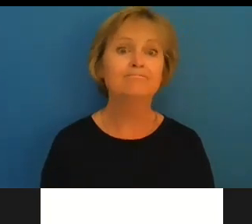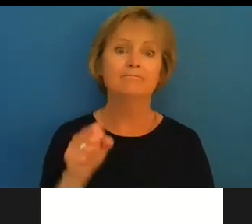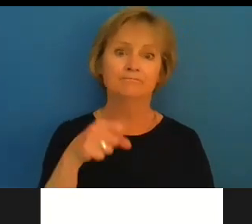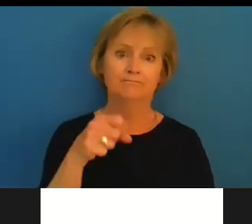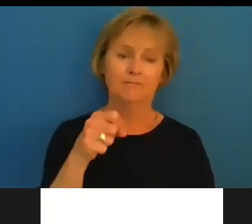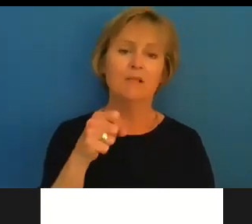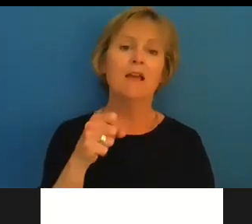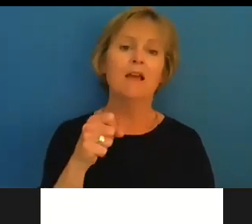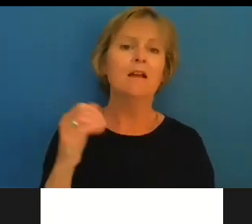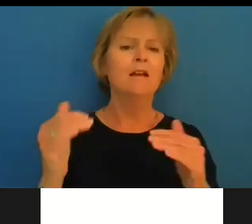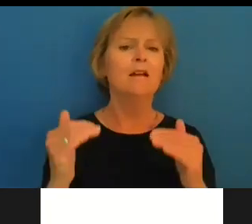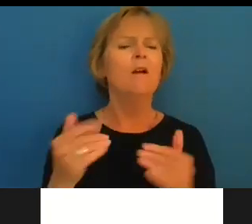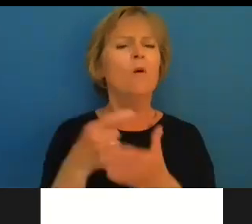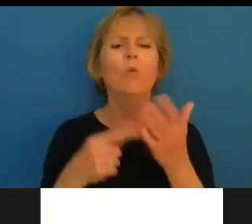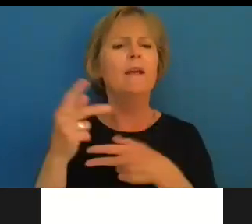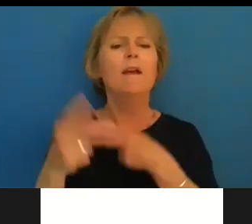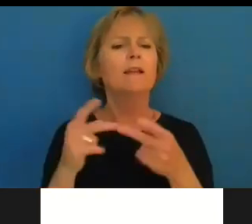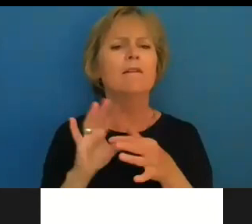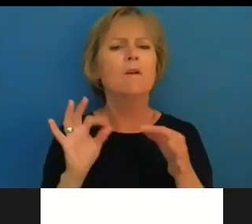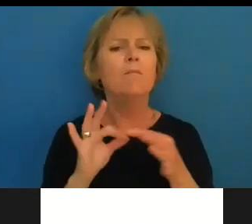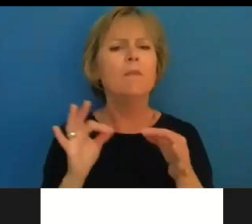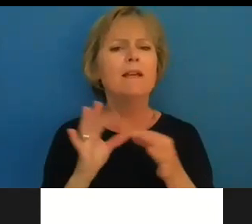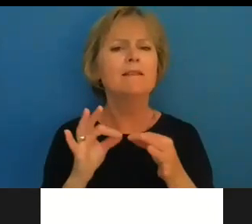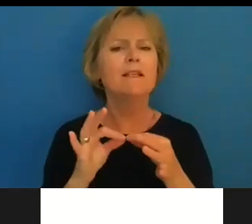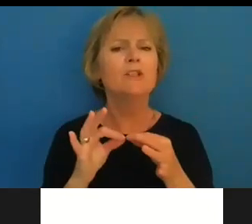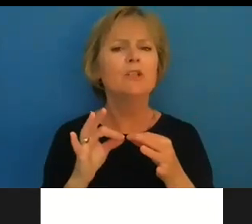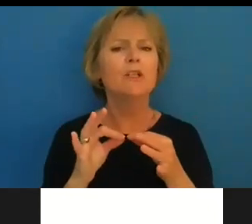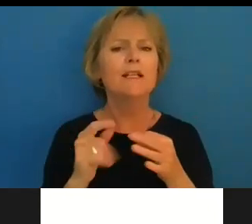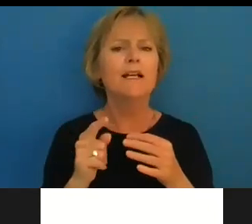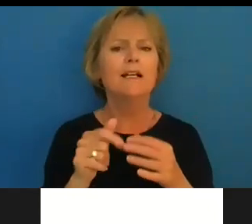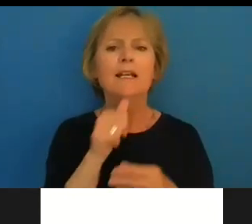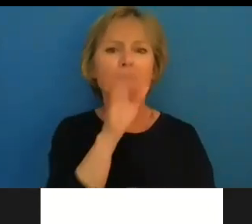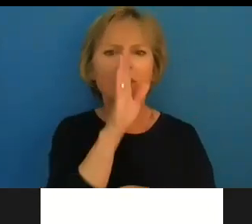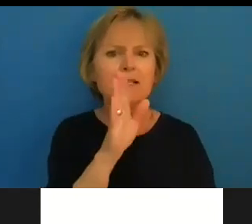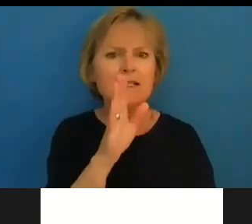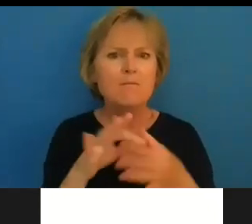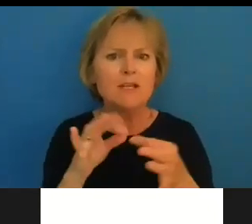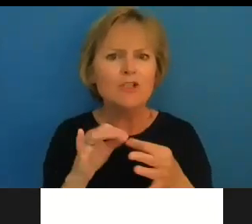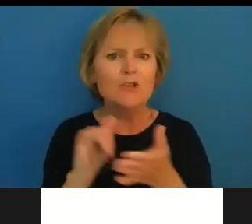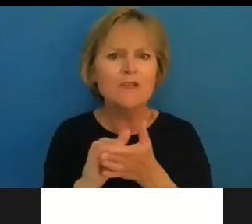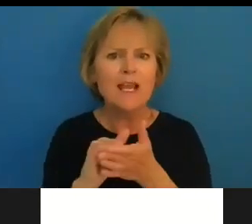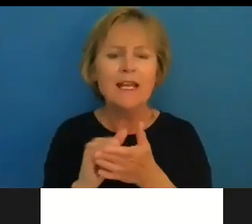What kind of message does that send to Deaf people when official